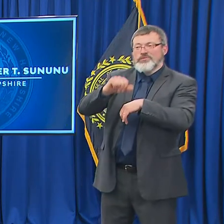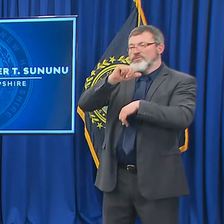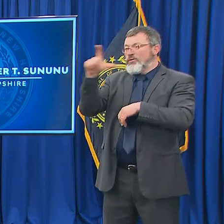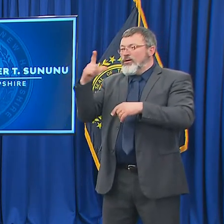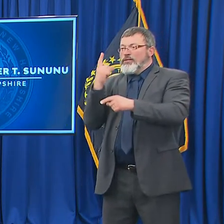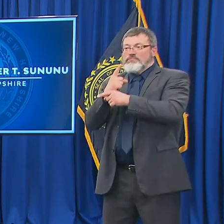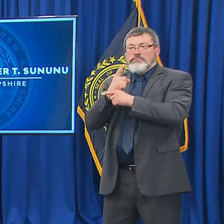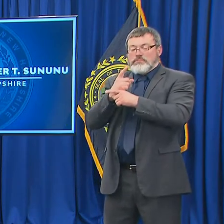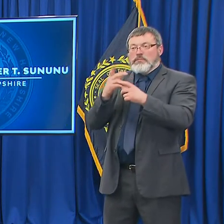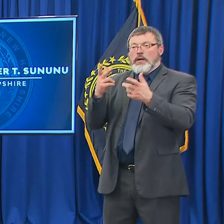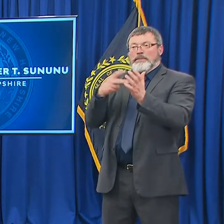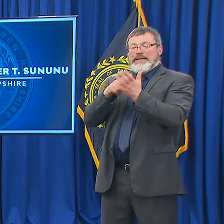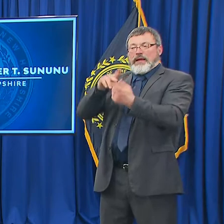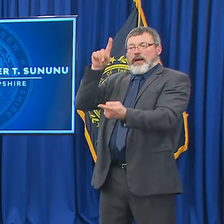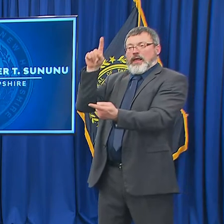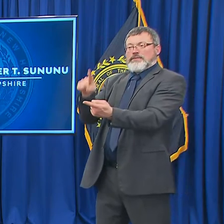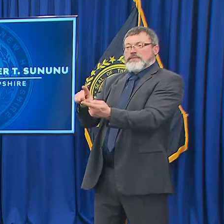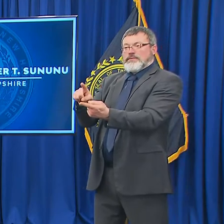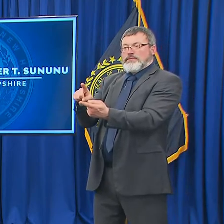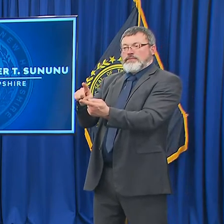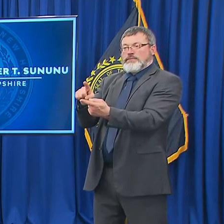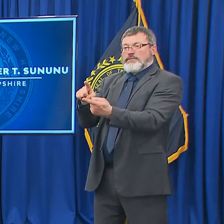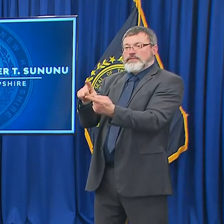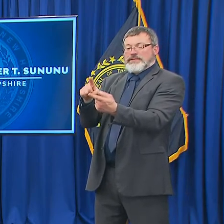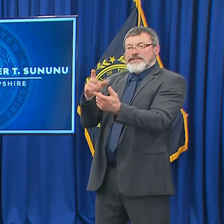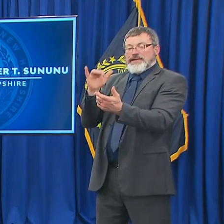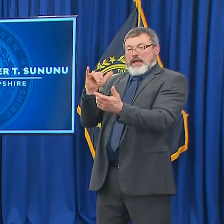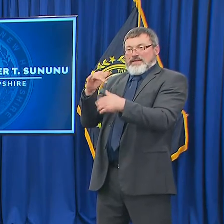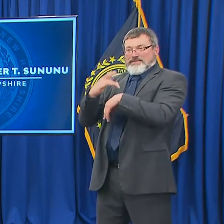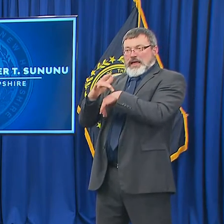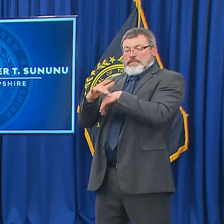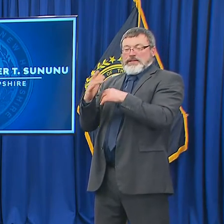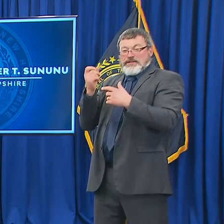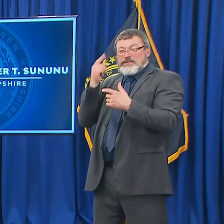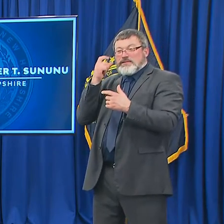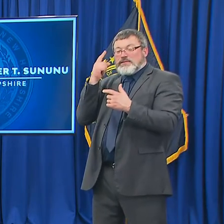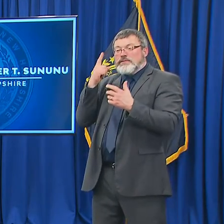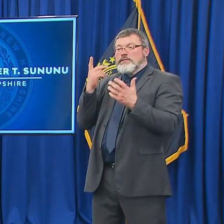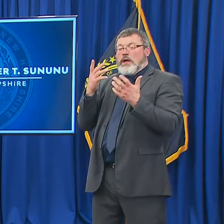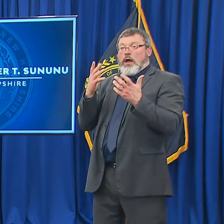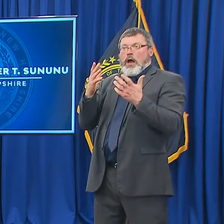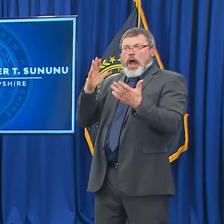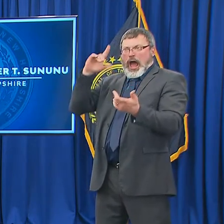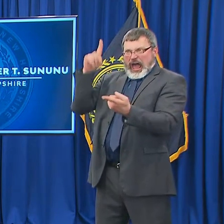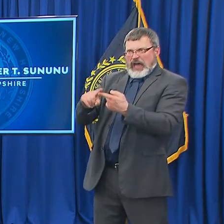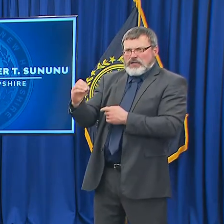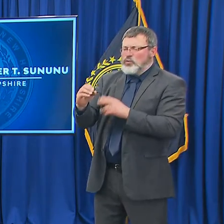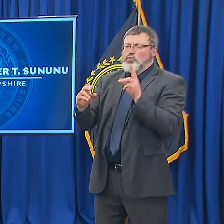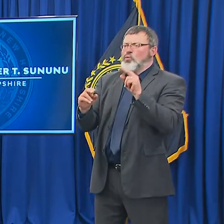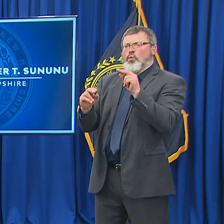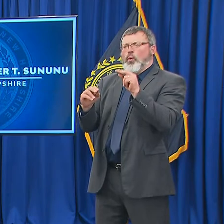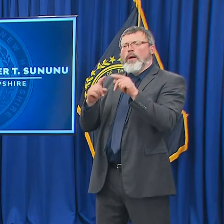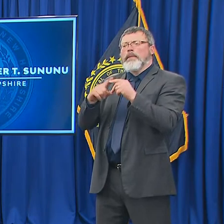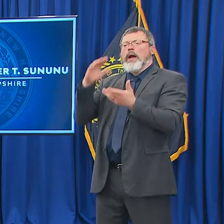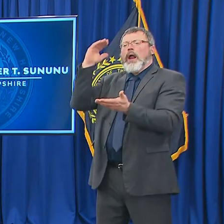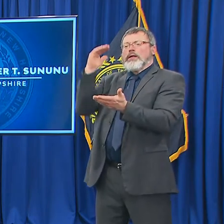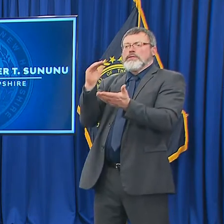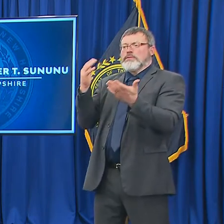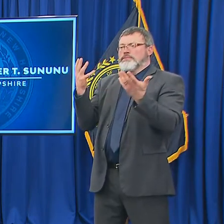the way they do business based on the regional rates of covered so that they can take care of more covered patients in the hospital.